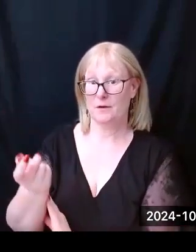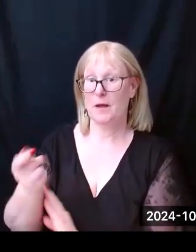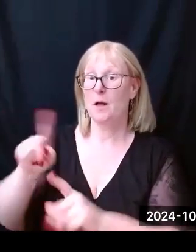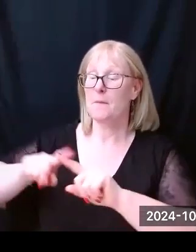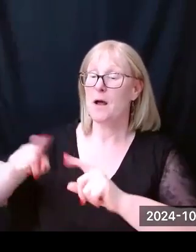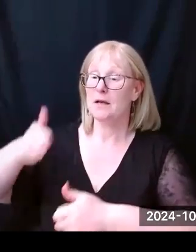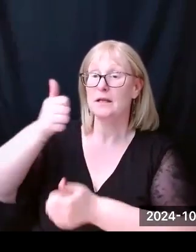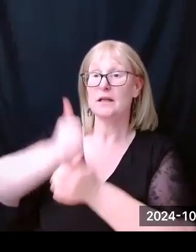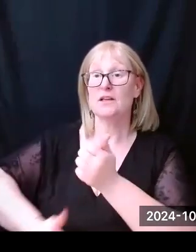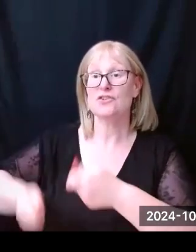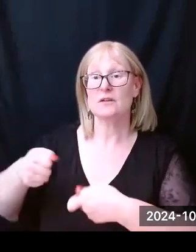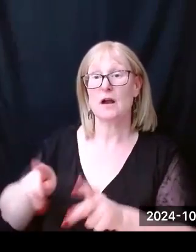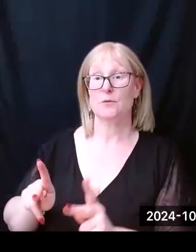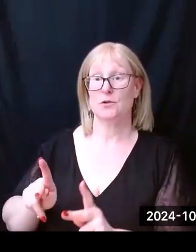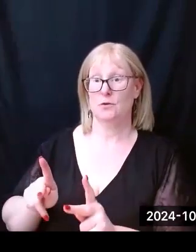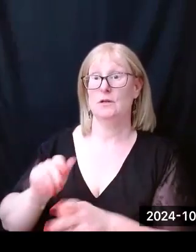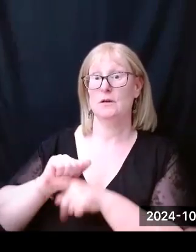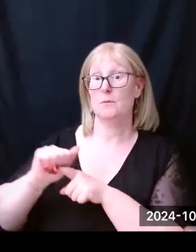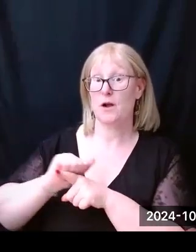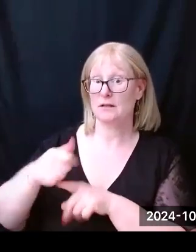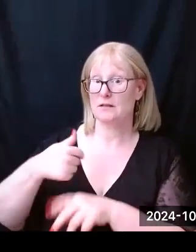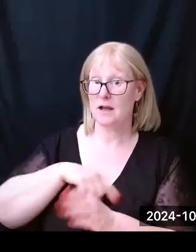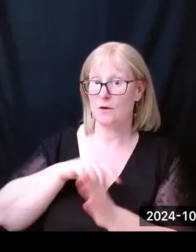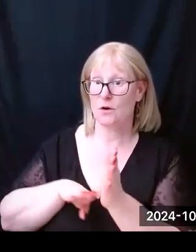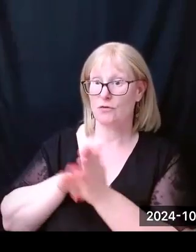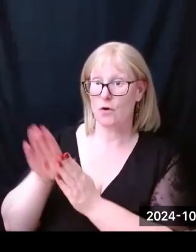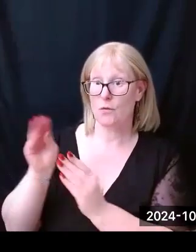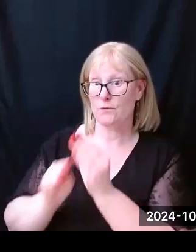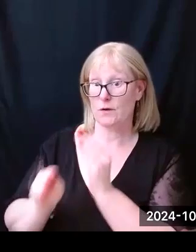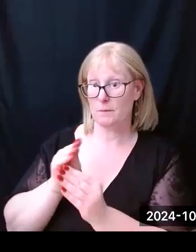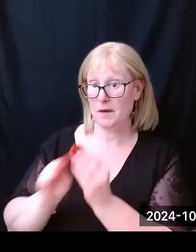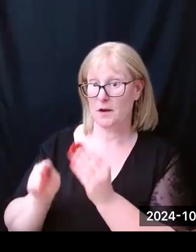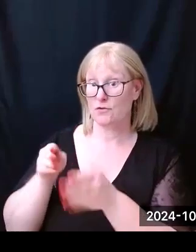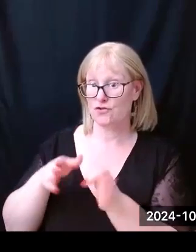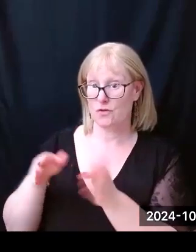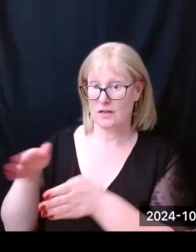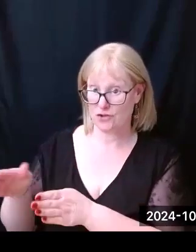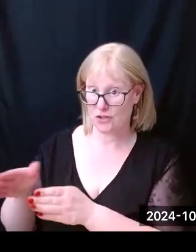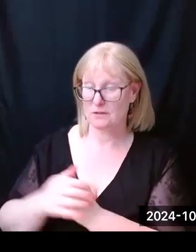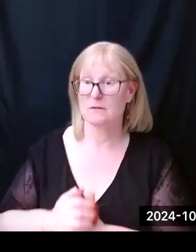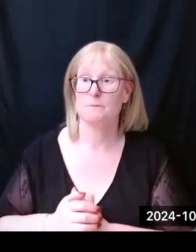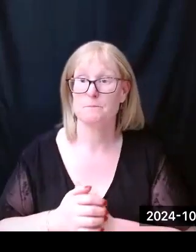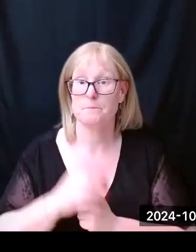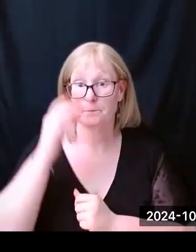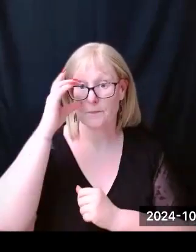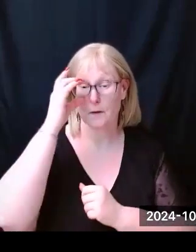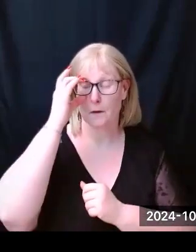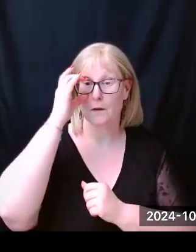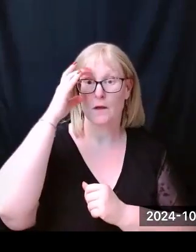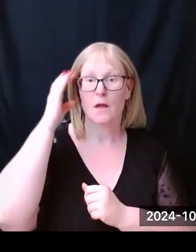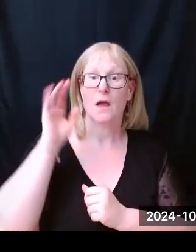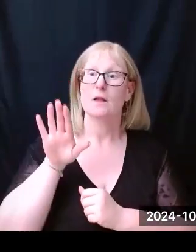and repair strategies, how do we work together to support them. And this is really where I invite all of us to stop